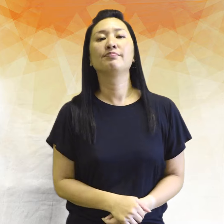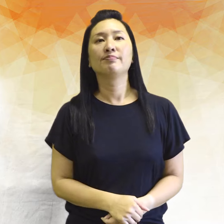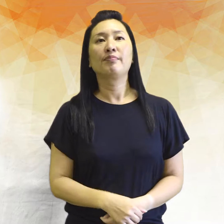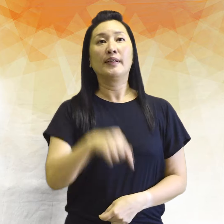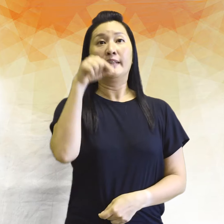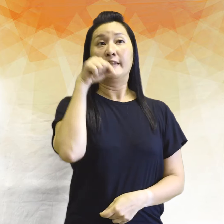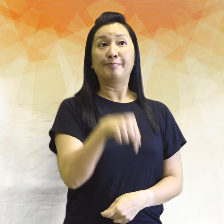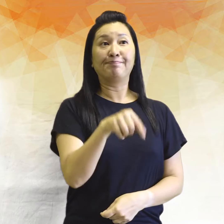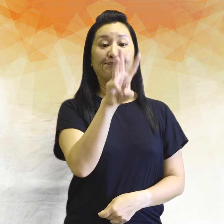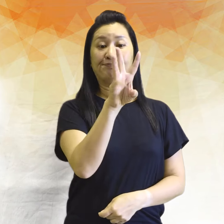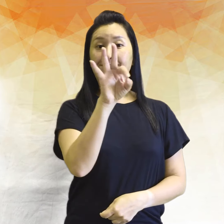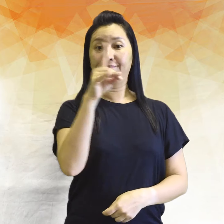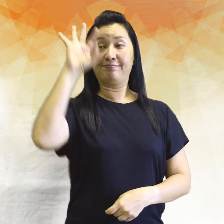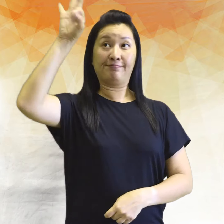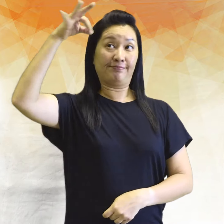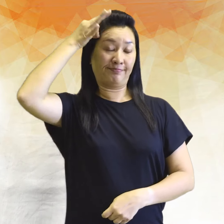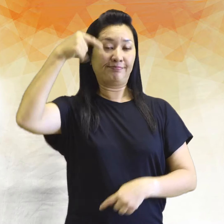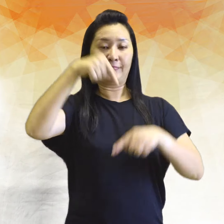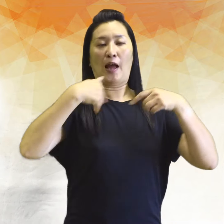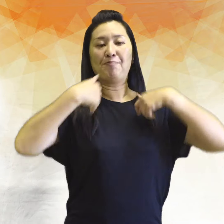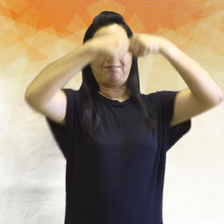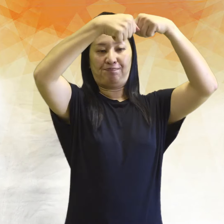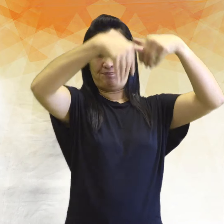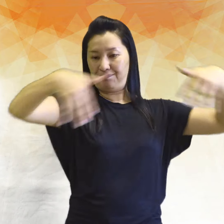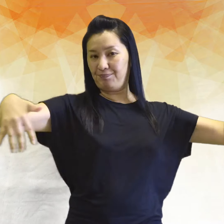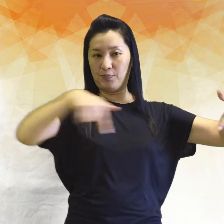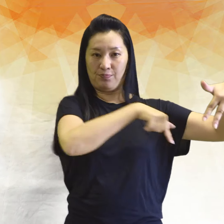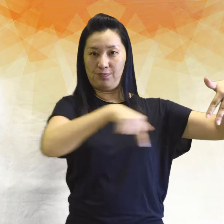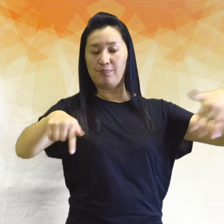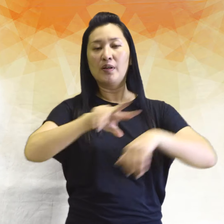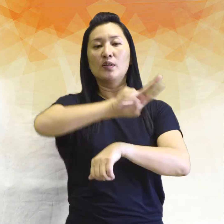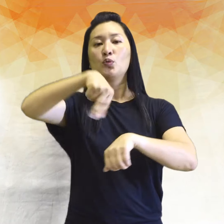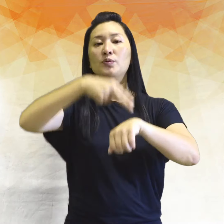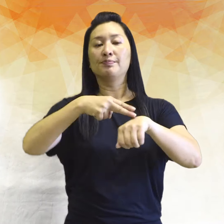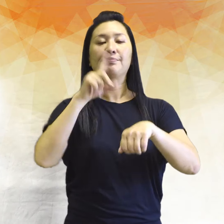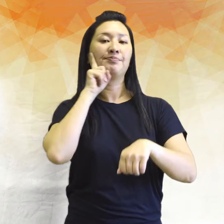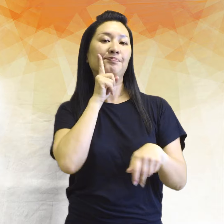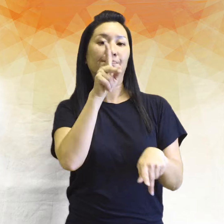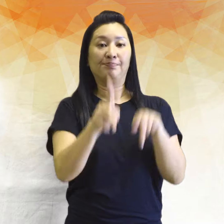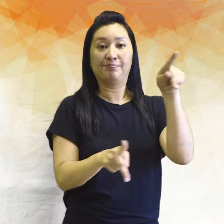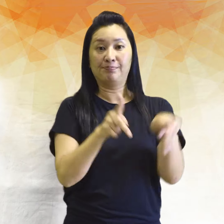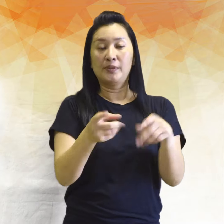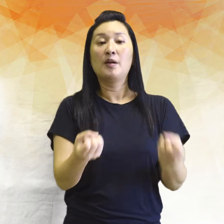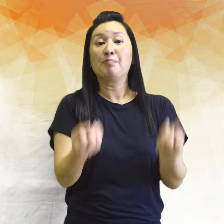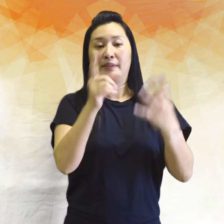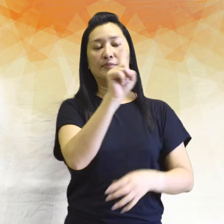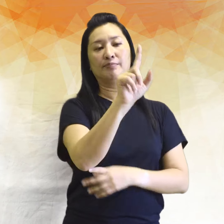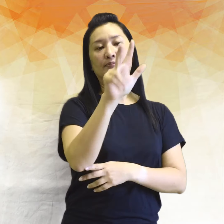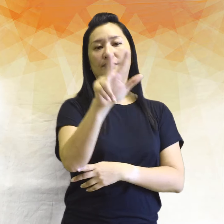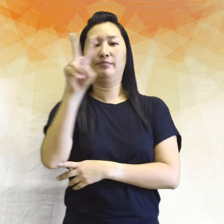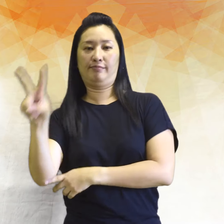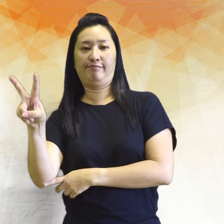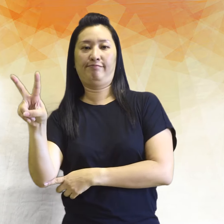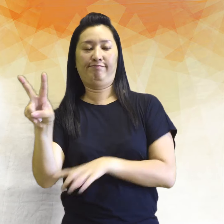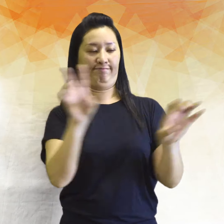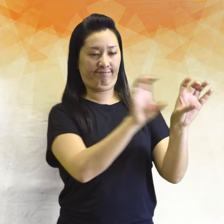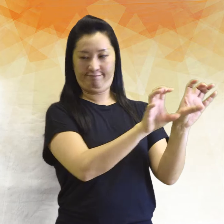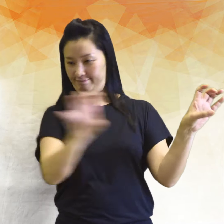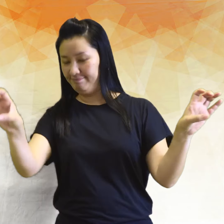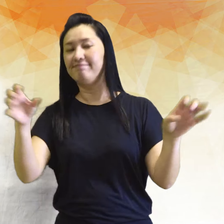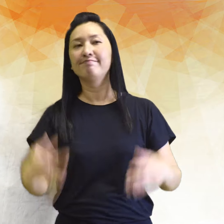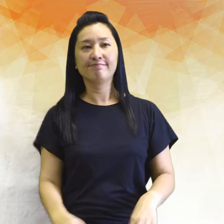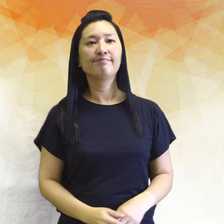The WFD is a federation of 132 national associations of deaf people.